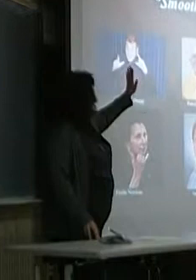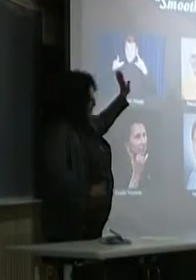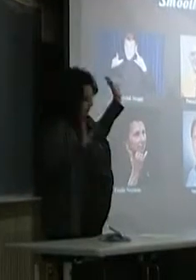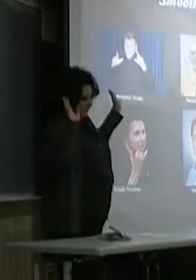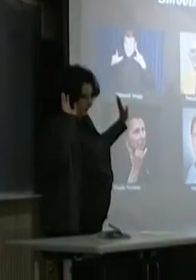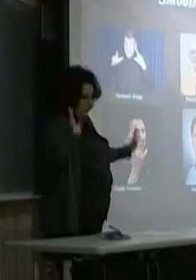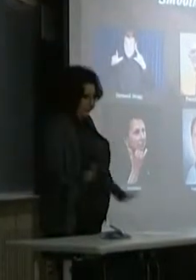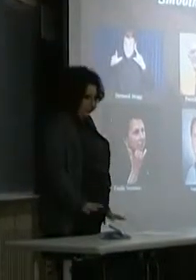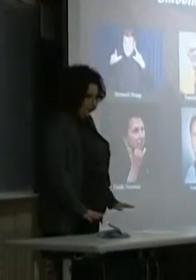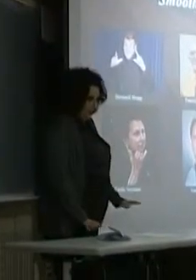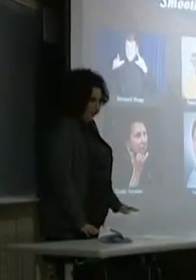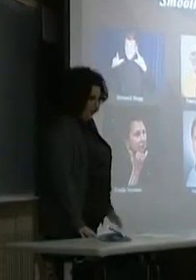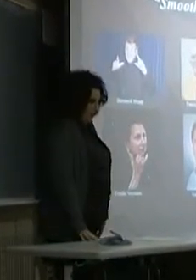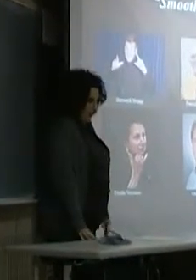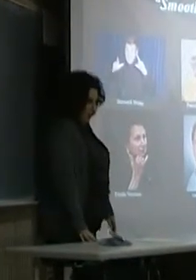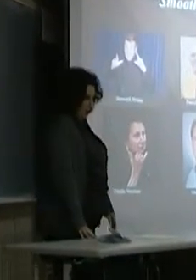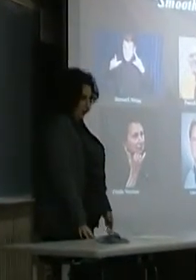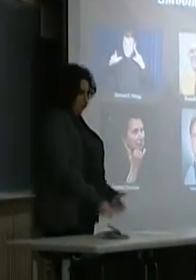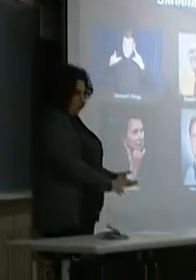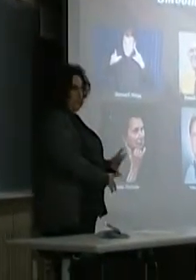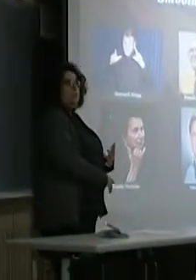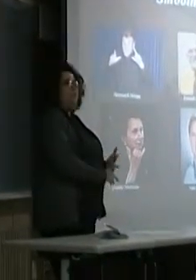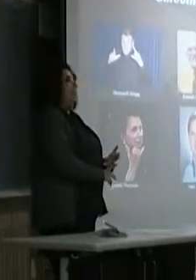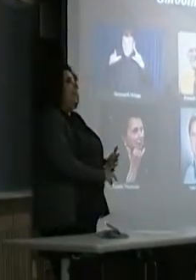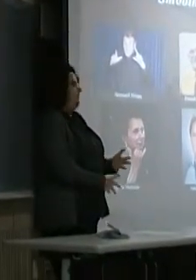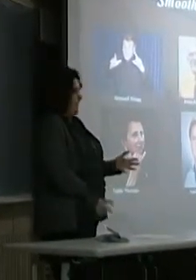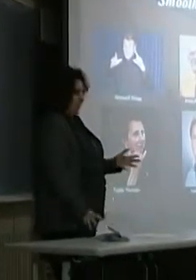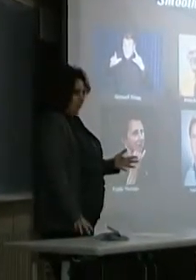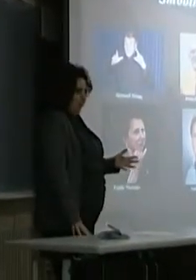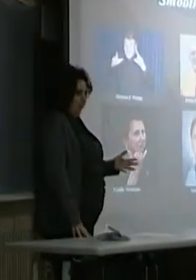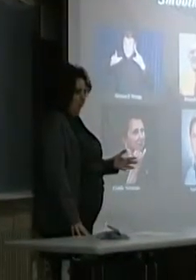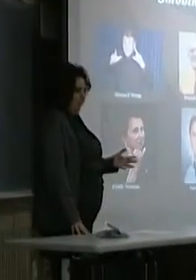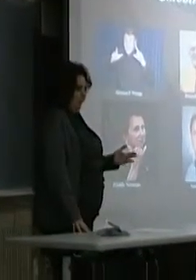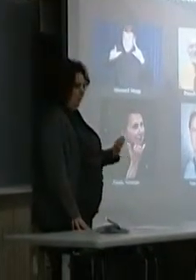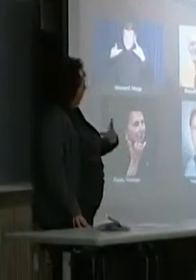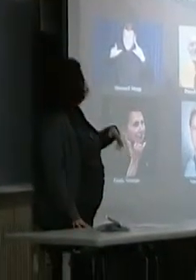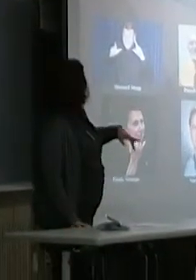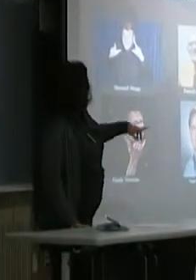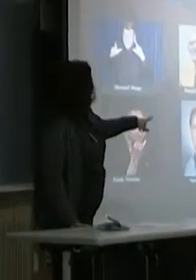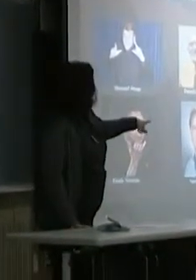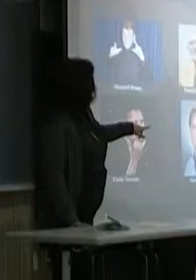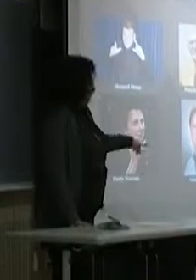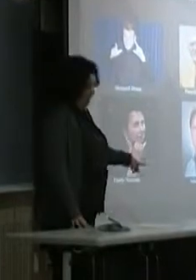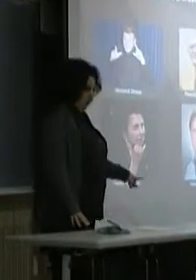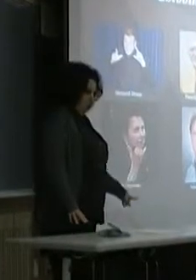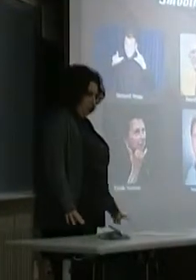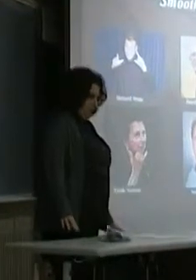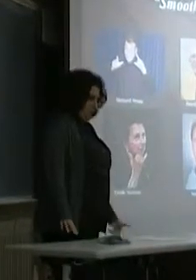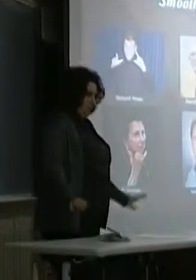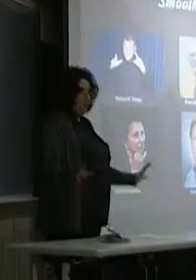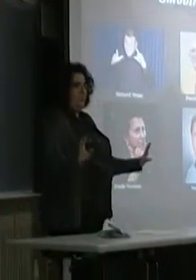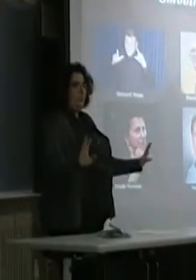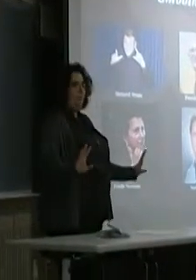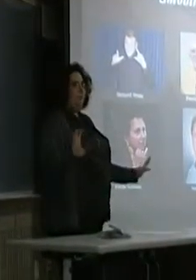Ella Mae Lentz which, of course, everyone loves her. She's a poet, teacher, and advocate. And my favorite Ben Bahan, he's just really cute and funny.